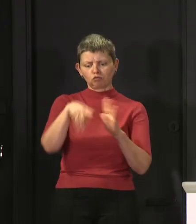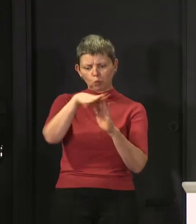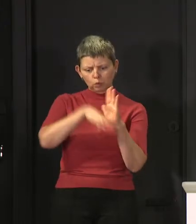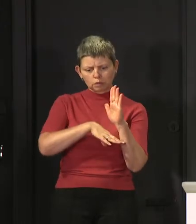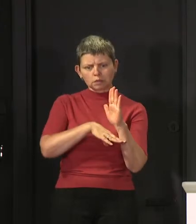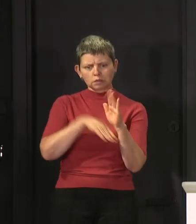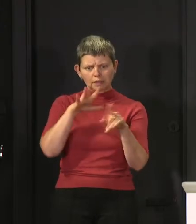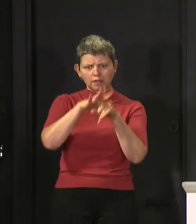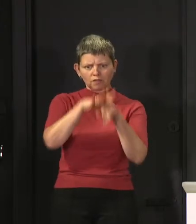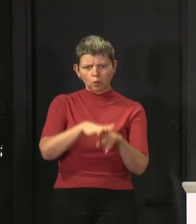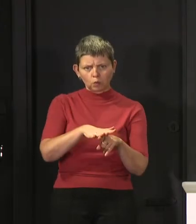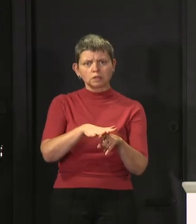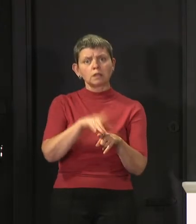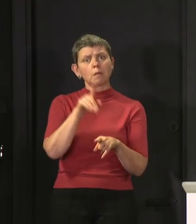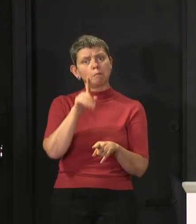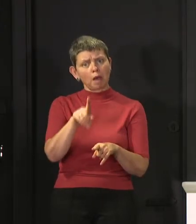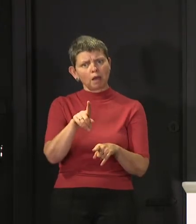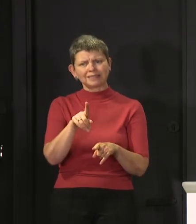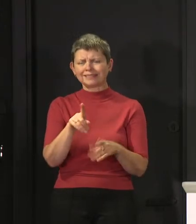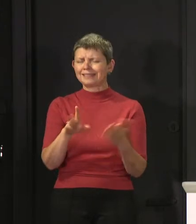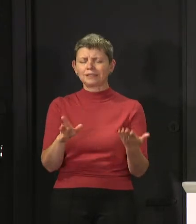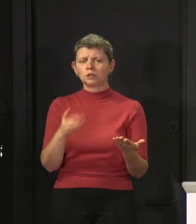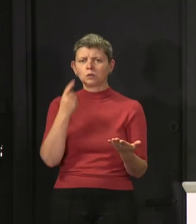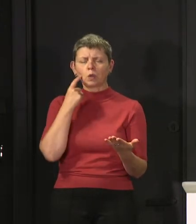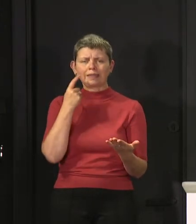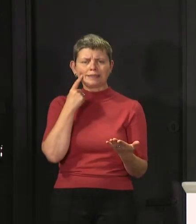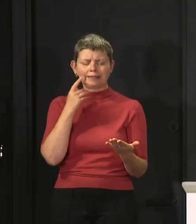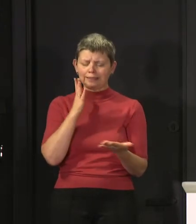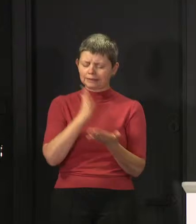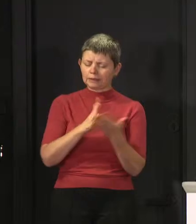of them are straightforward. The situation we are dealing with right now is not an easy